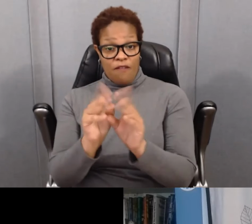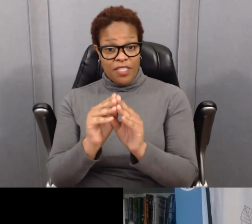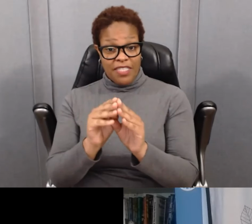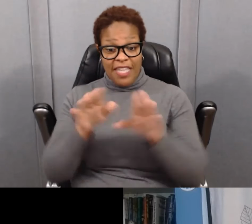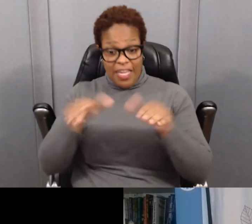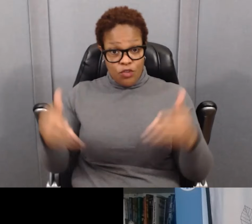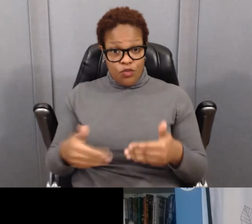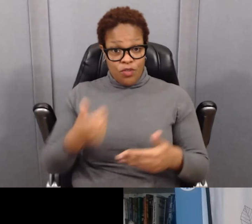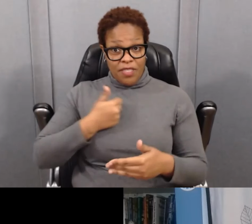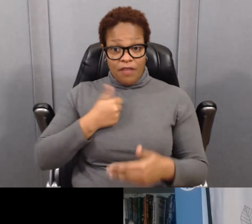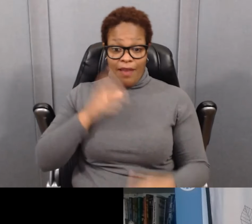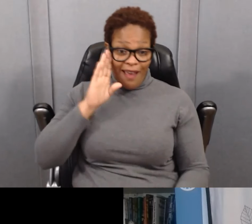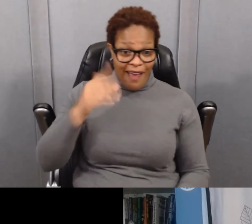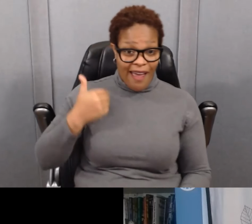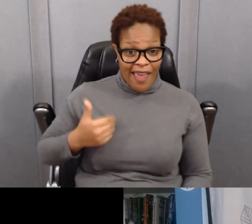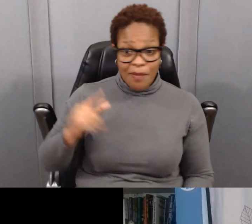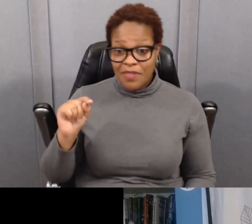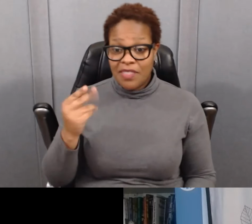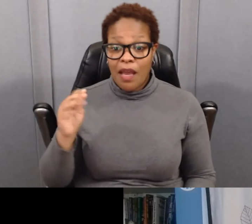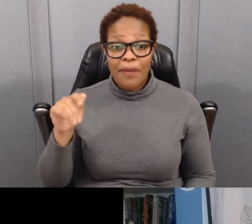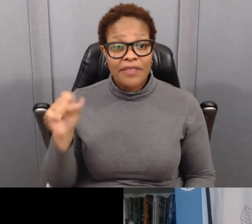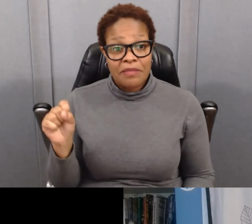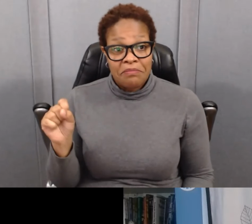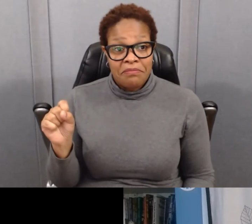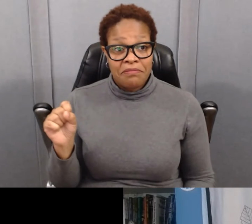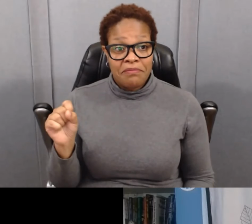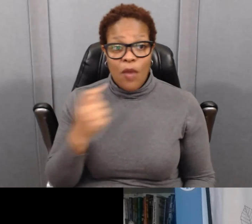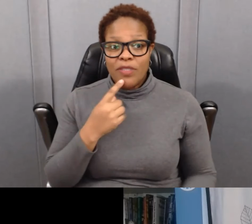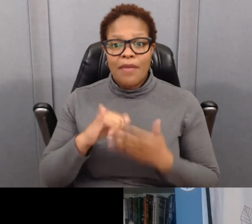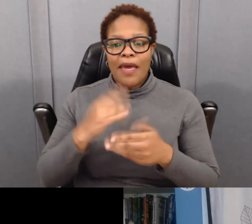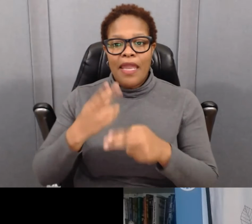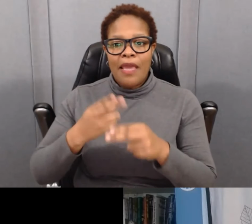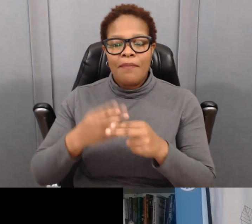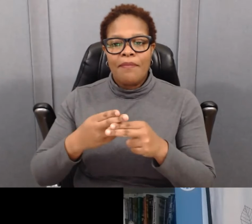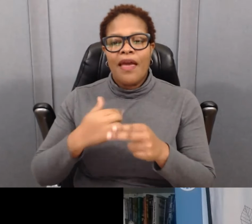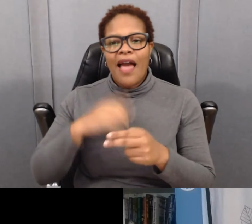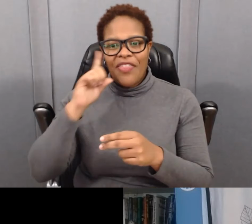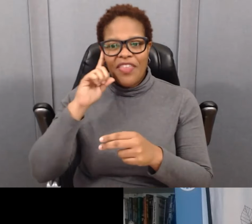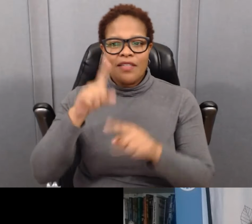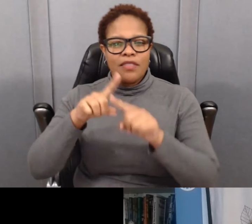I'm just, hi, I'm Thomas, I mean, I would say my name. I think a culturally, depending on what we're talking about,